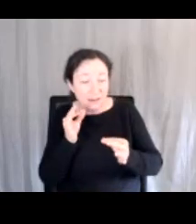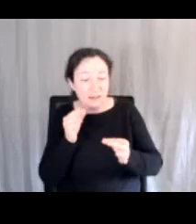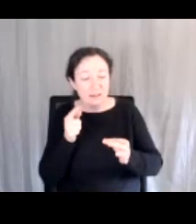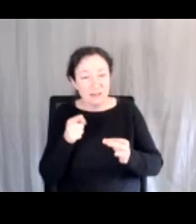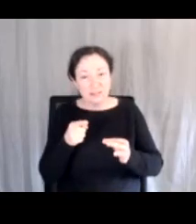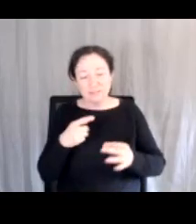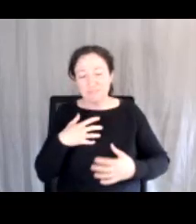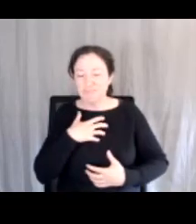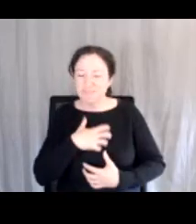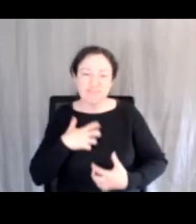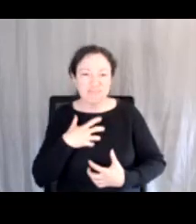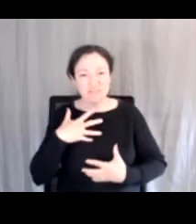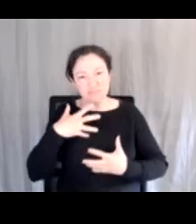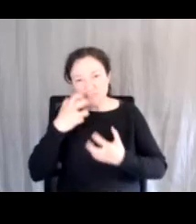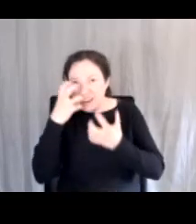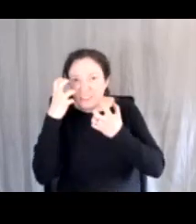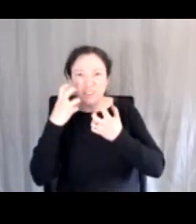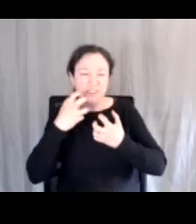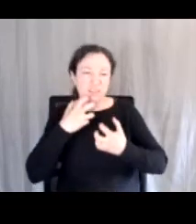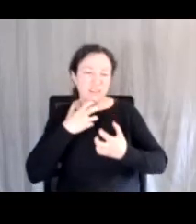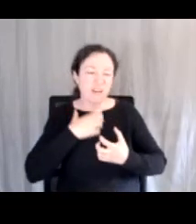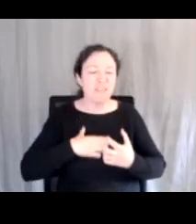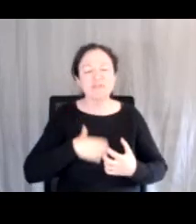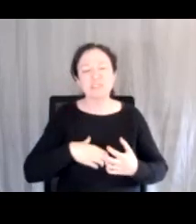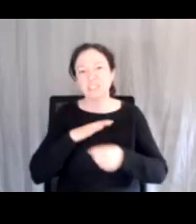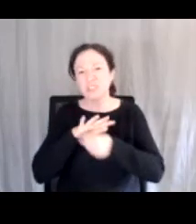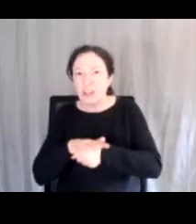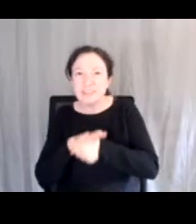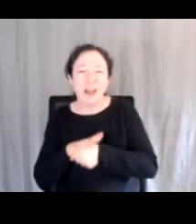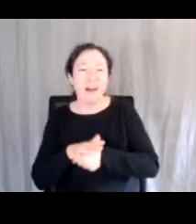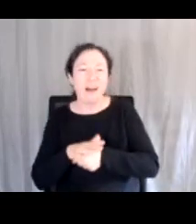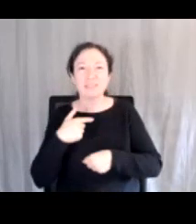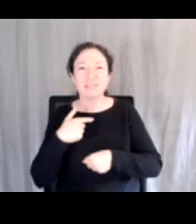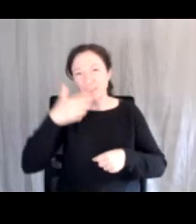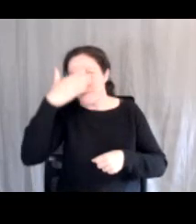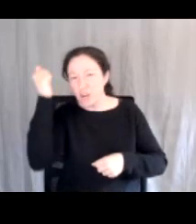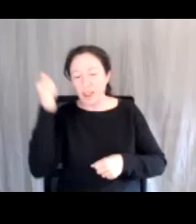and we kind of forget about our nutrition, like our optimal plate. And we're just grabbing anything that's in the cupboards